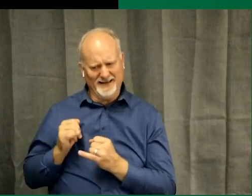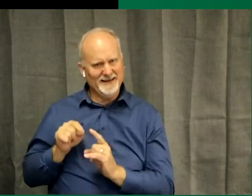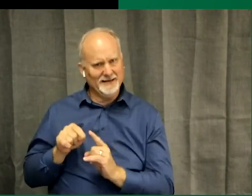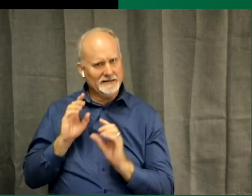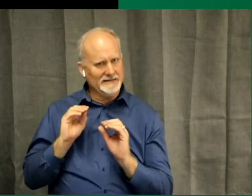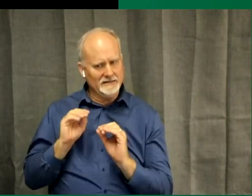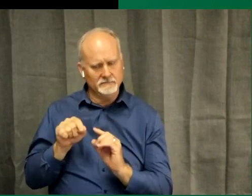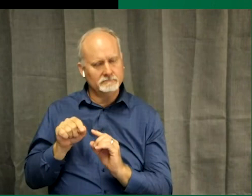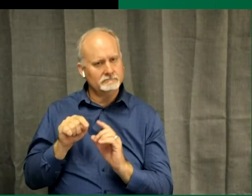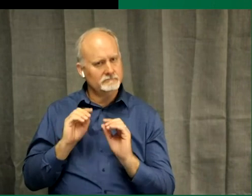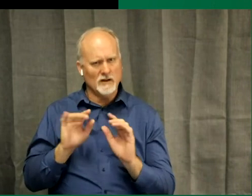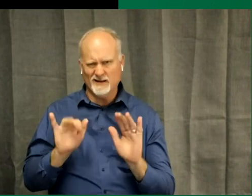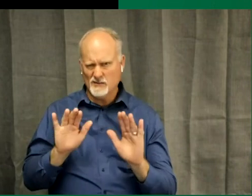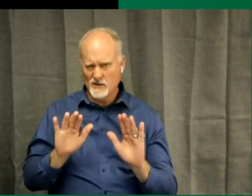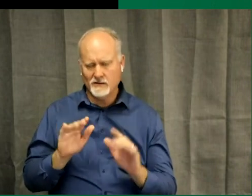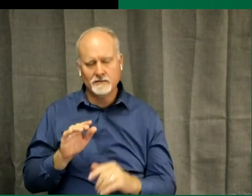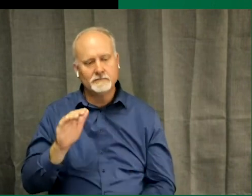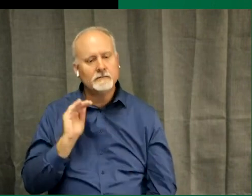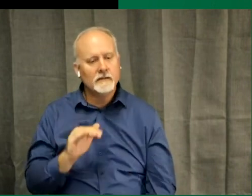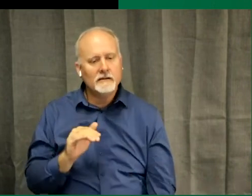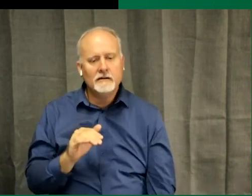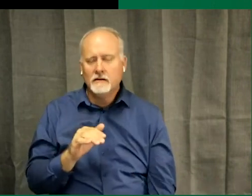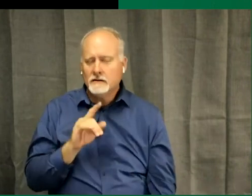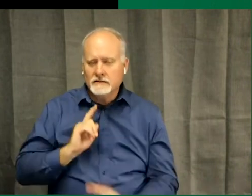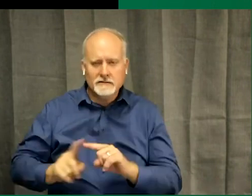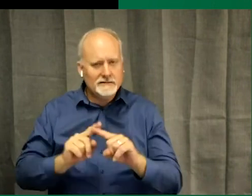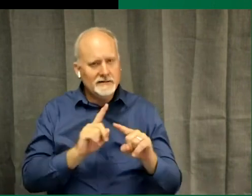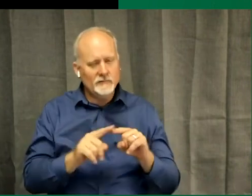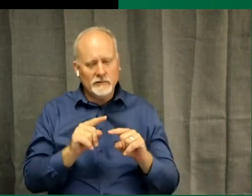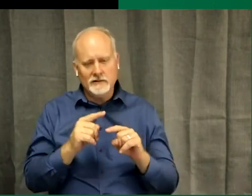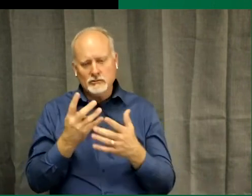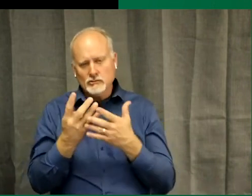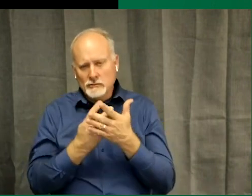which is great on our website you'll find lots of different kinds of screenings and online tools